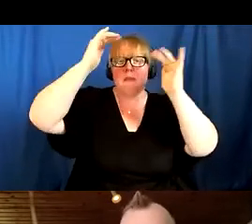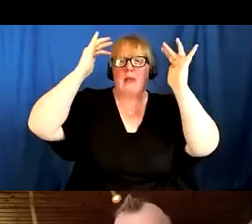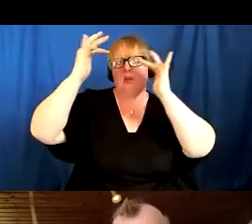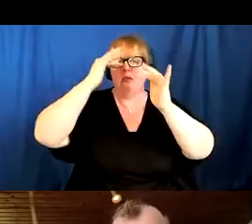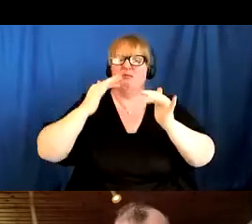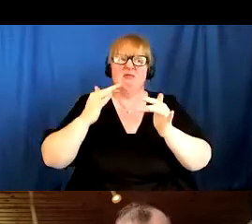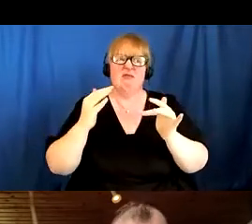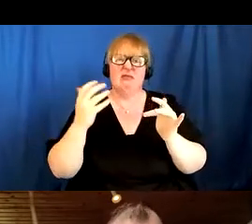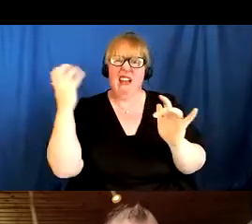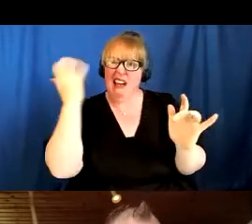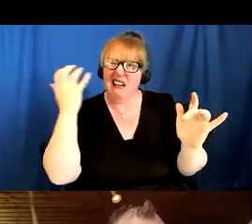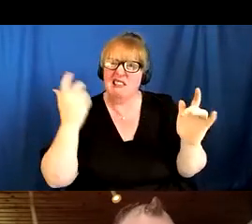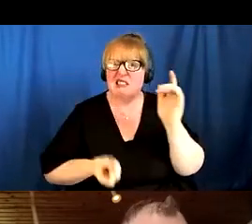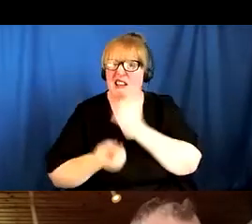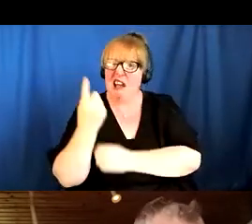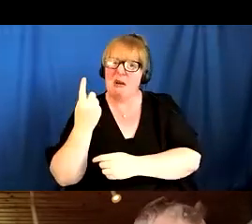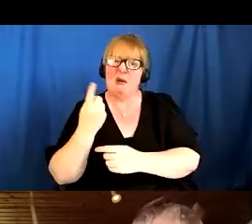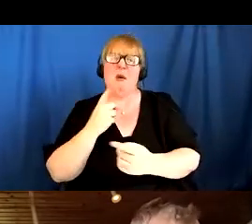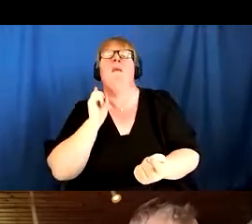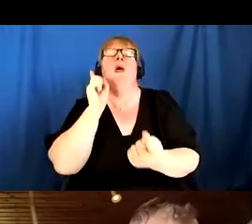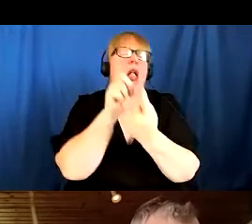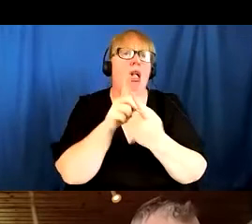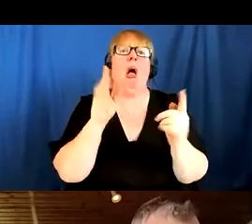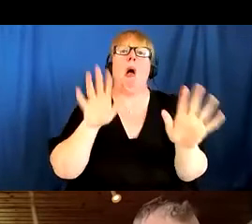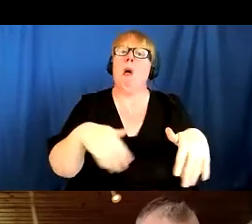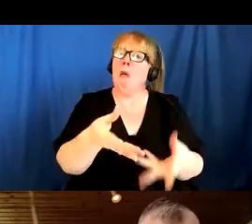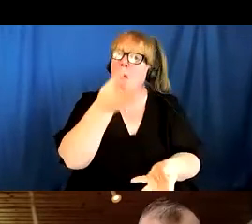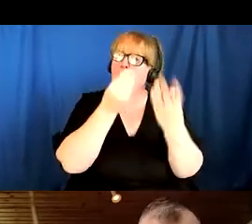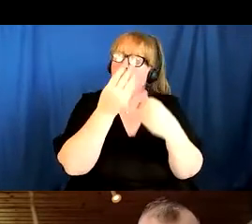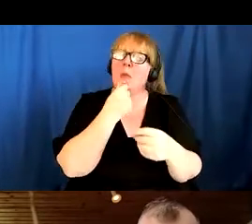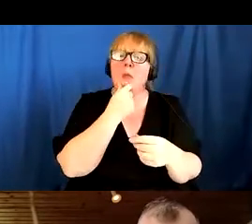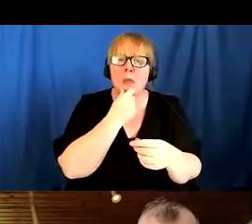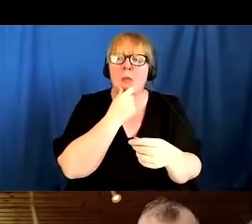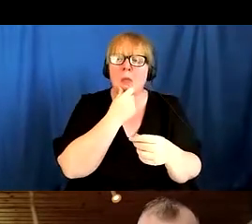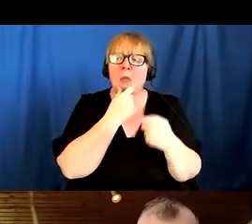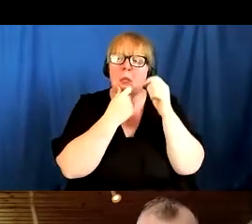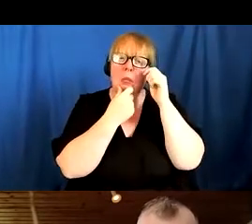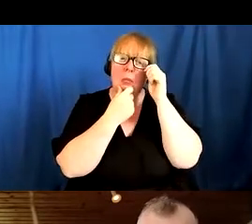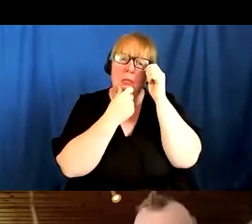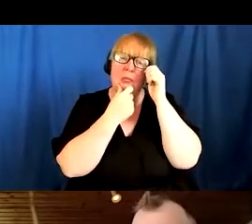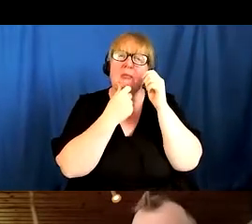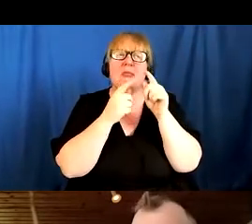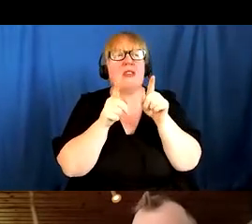I kind of just stumbled across it as a kind of a more nuanced, I guess,